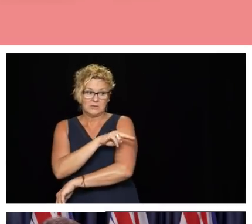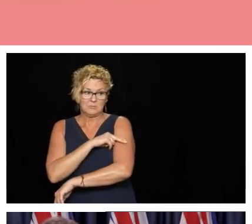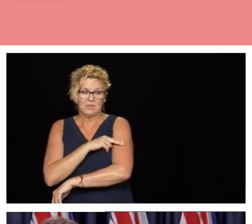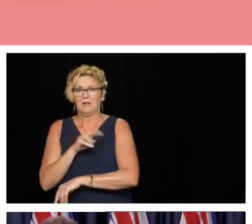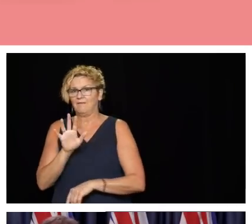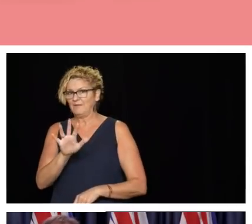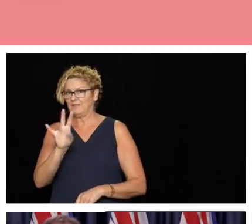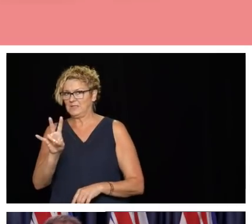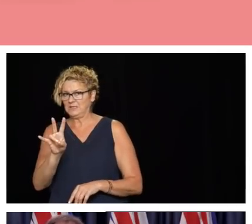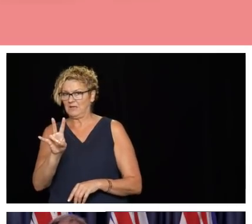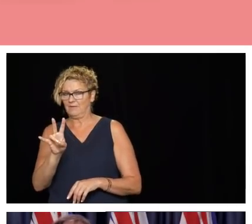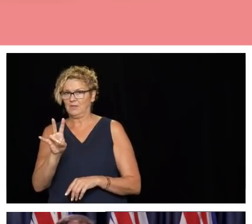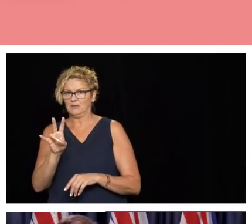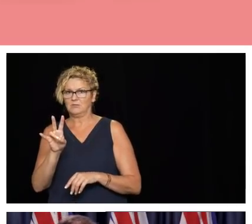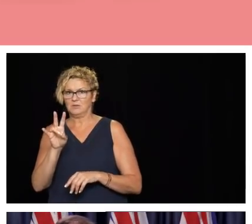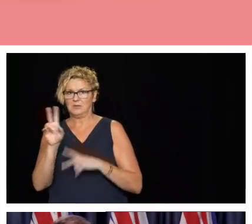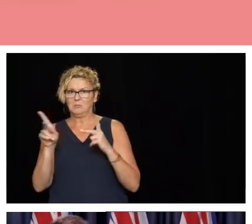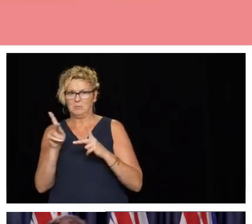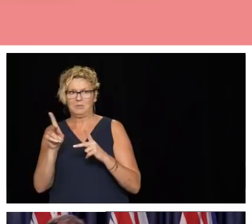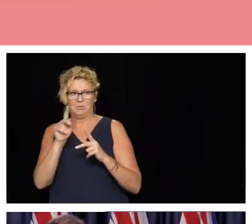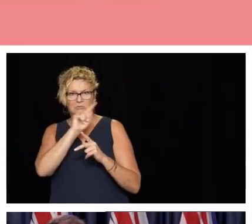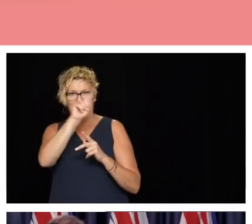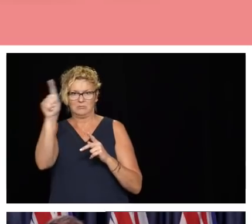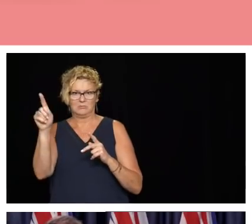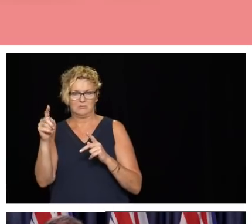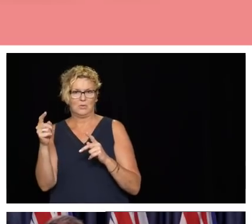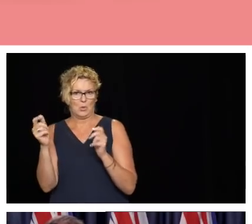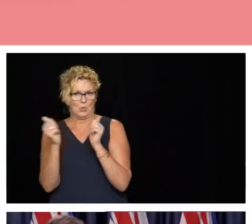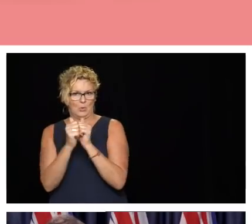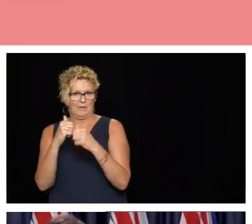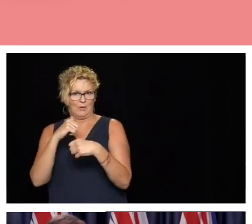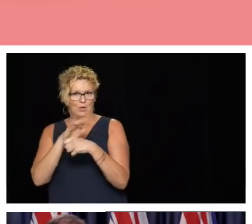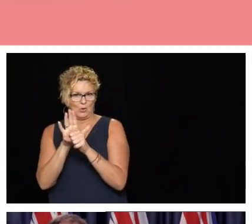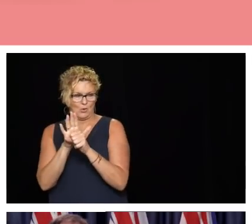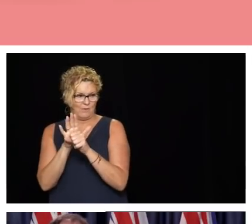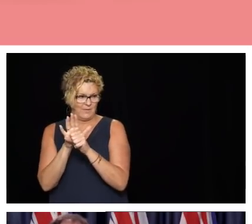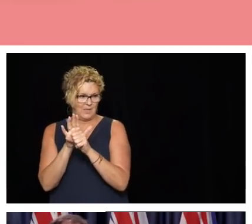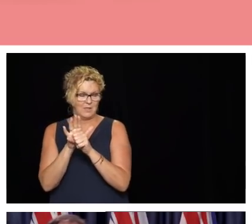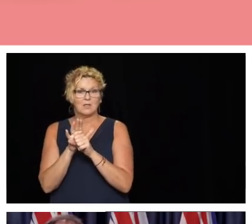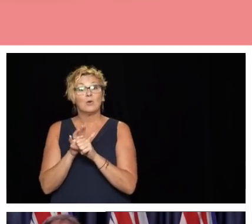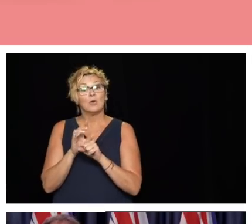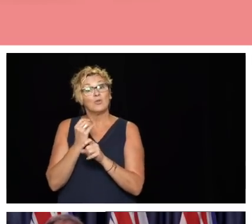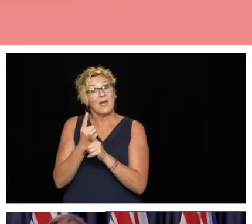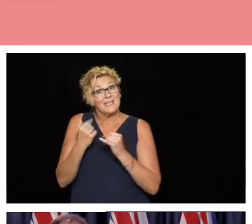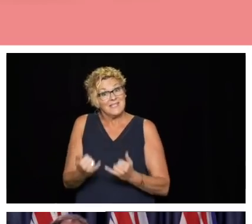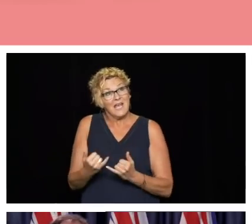number of COVID-19 beds required among a limited set number of sites. This would be ICU 25, acute-care 57.